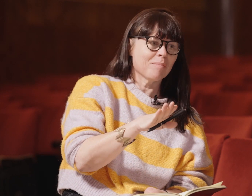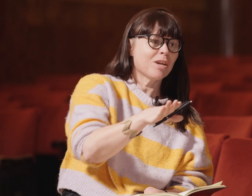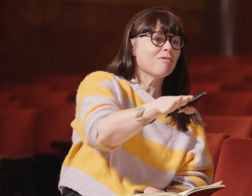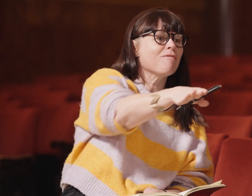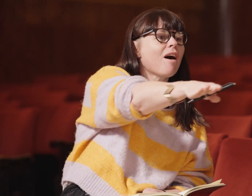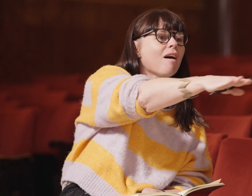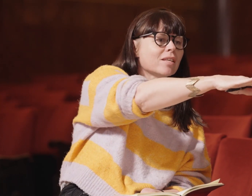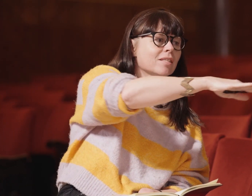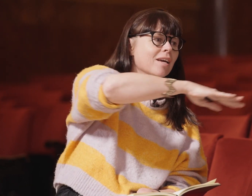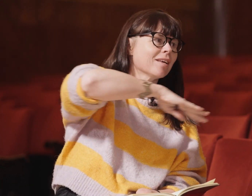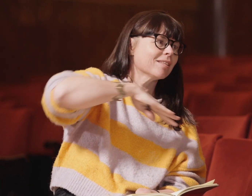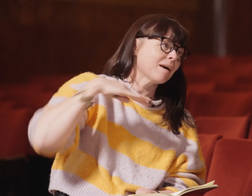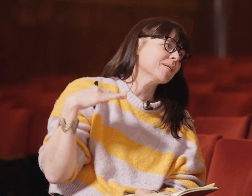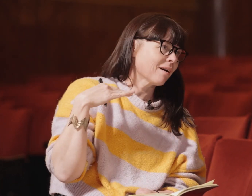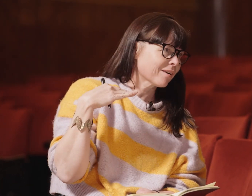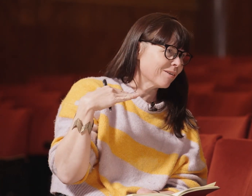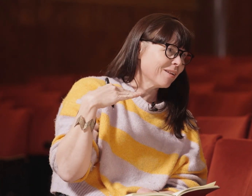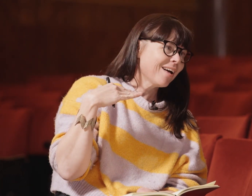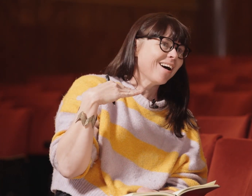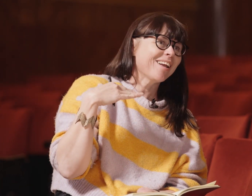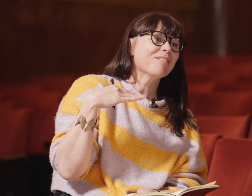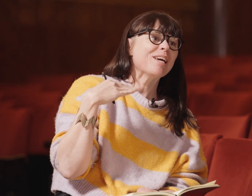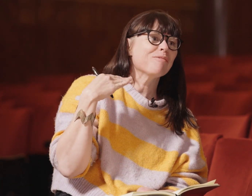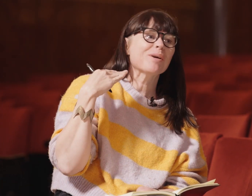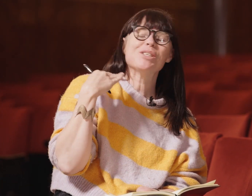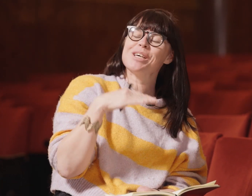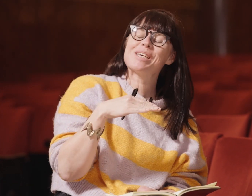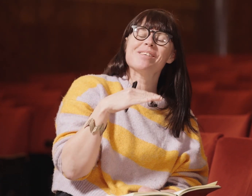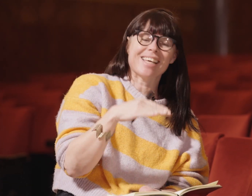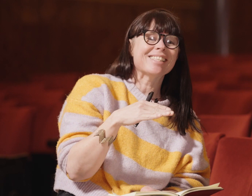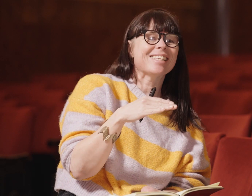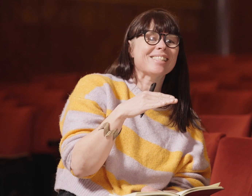I'm going to reverse the semicircle and I if we could just give a sentence